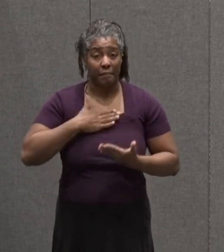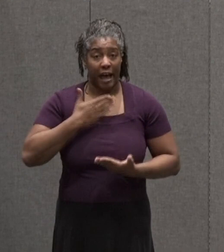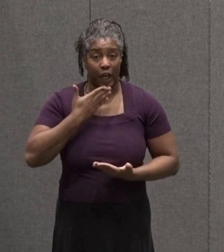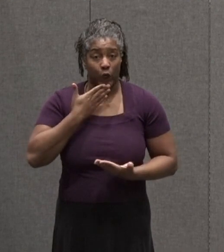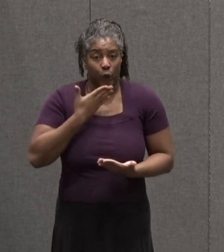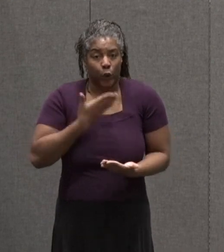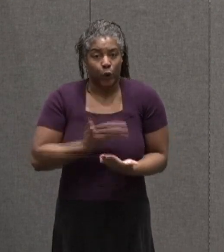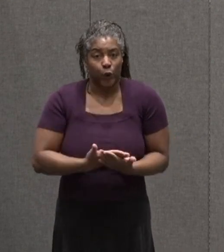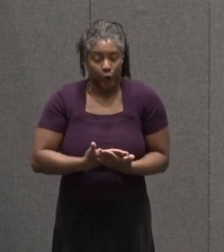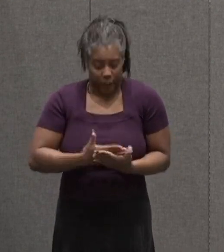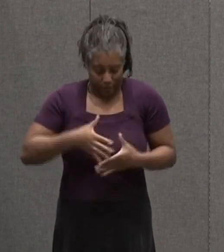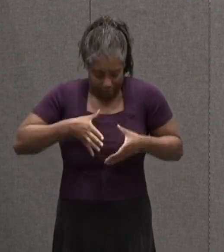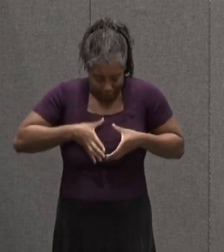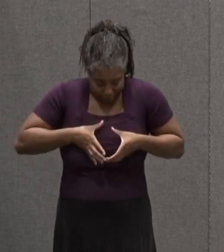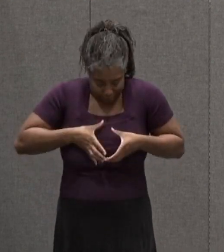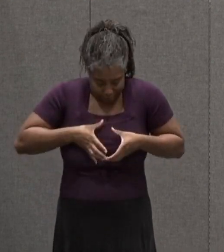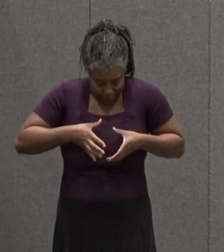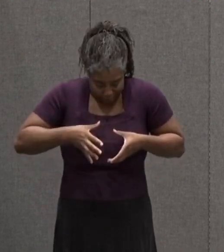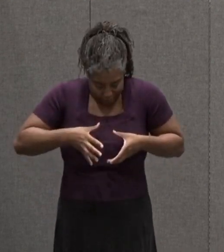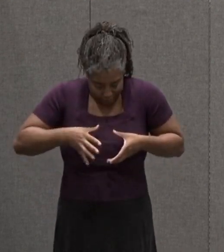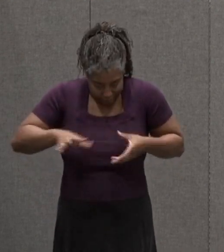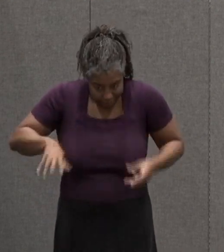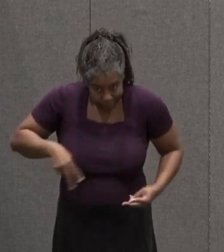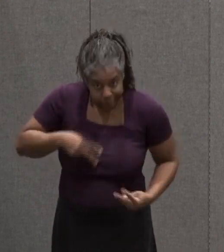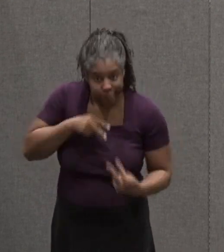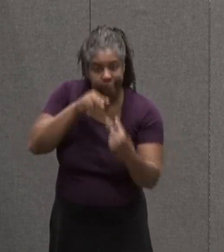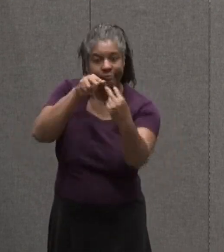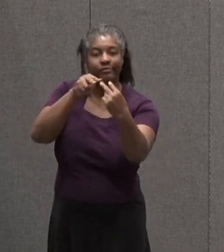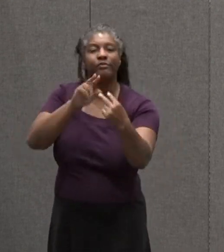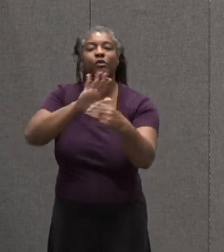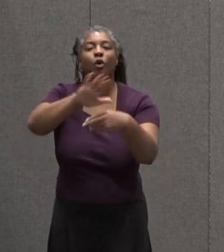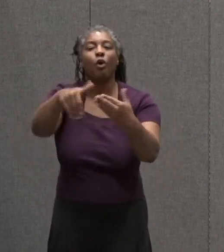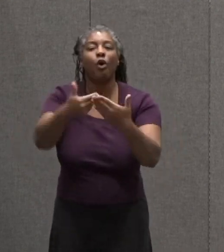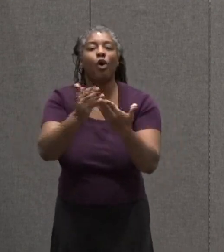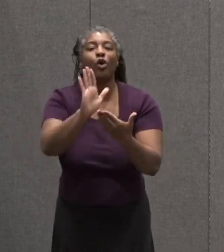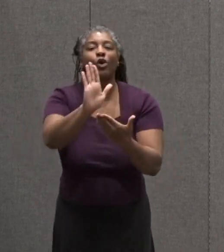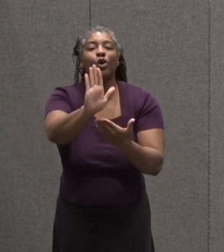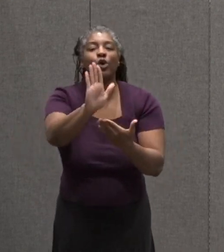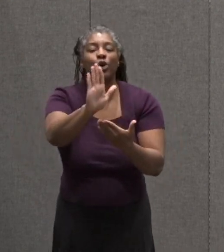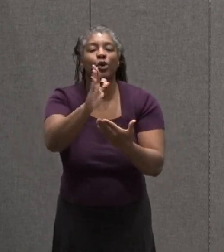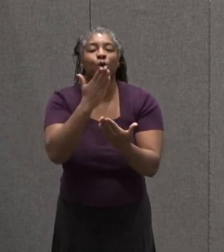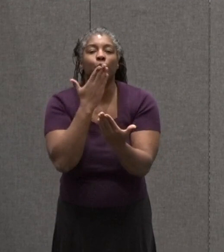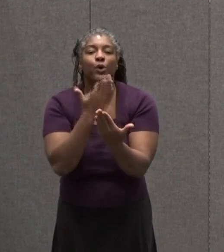So we're gonna practice something called rolling salutations.